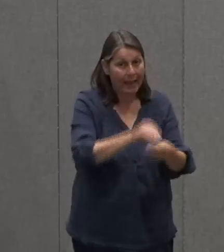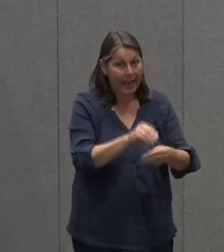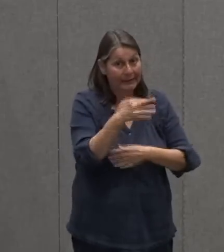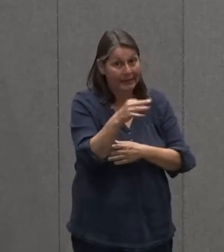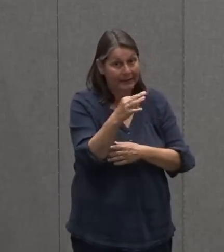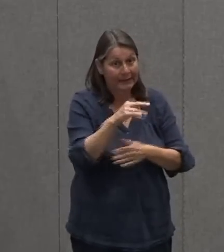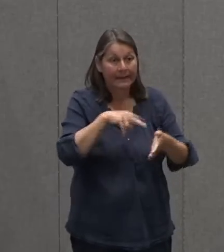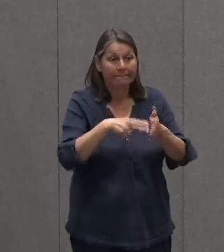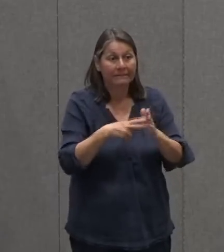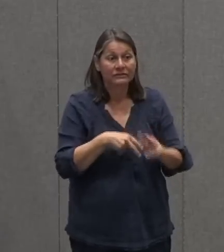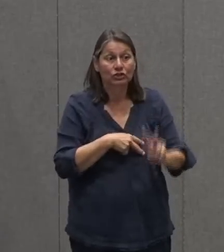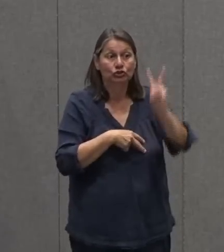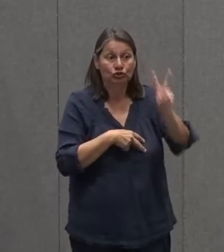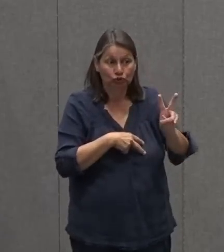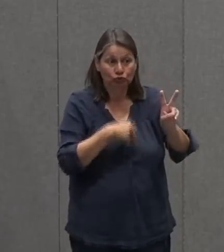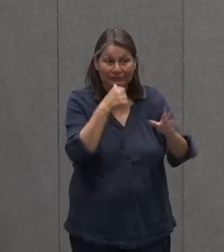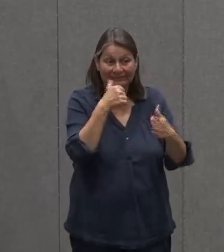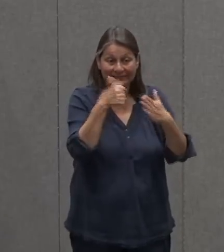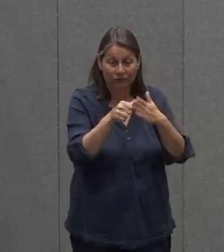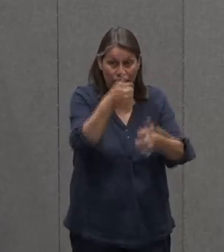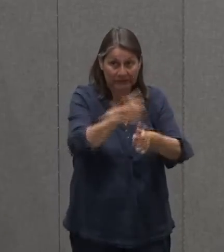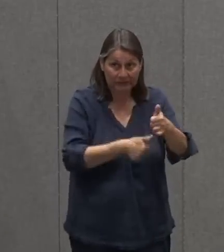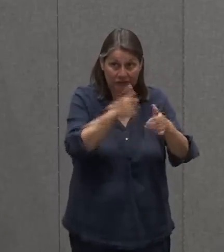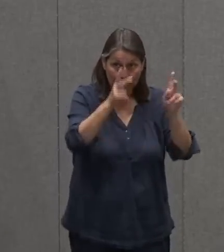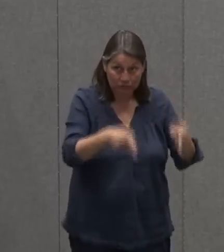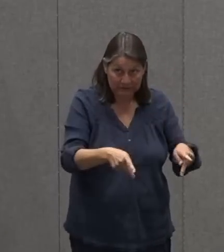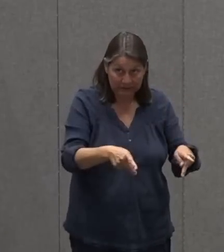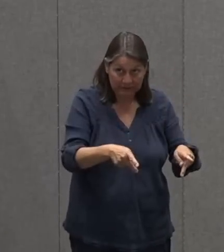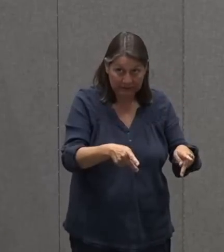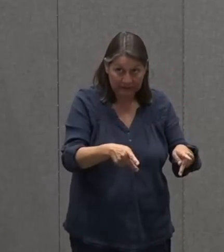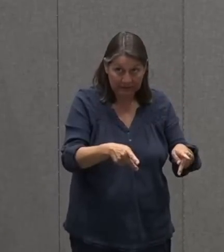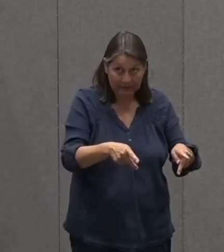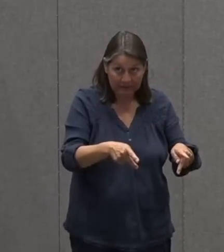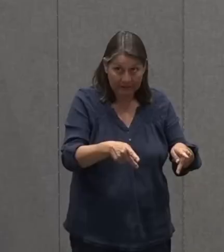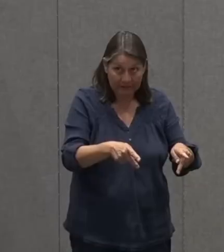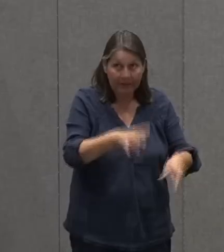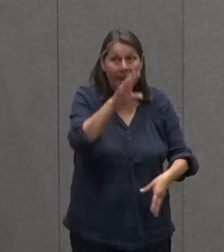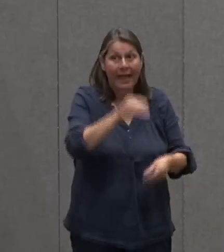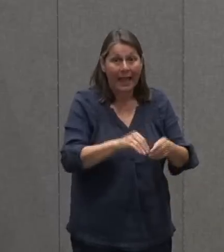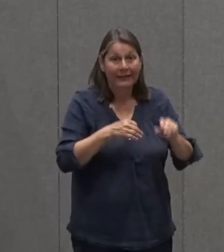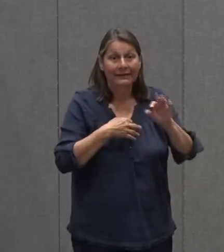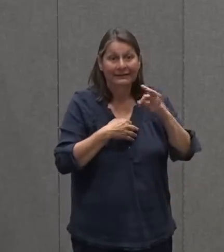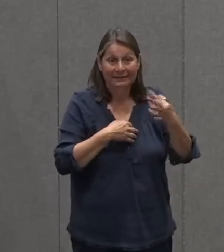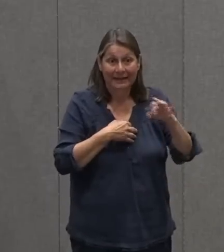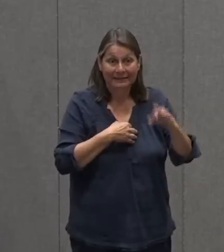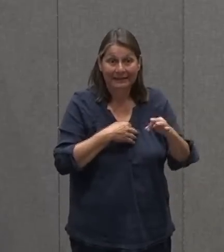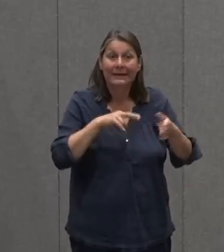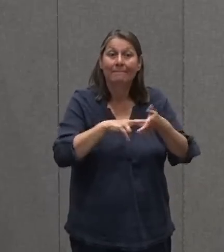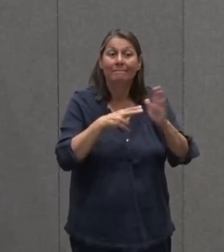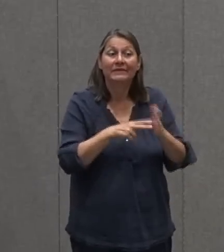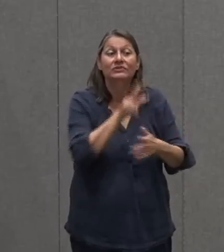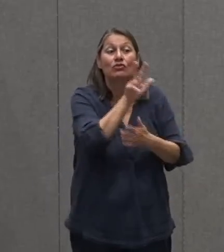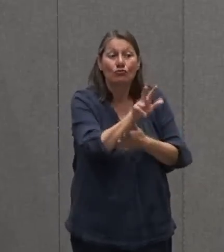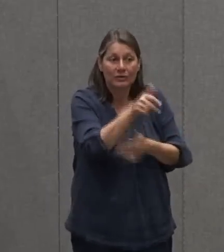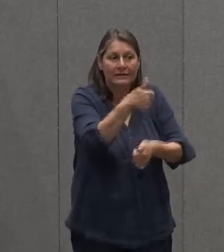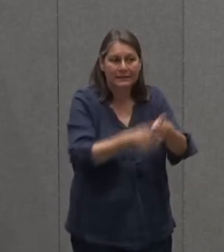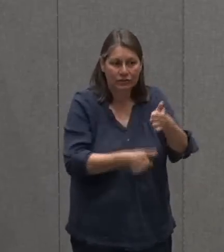and then we have three stickers per person. So, I'm gonna take that and I look at it and I said,